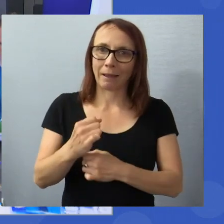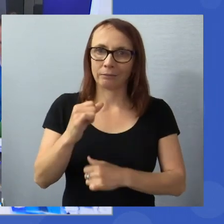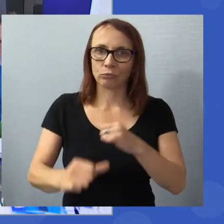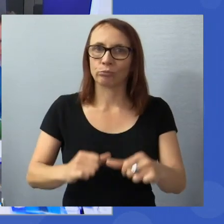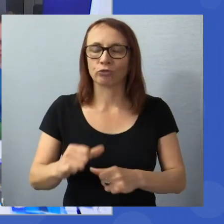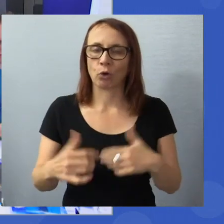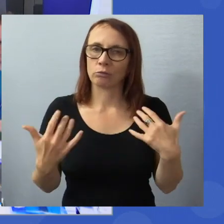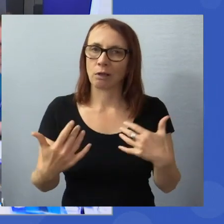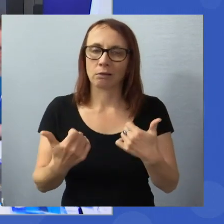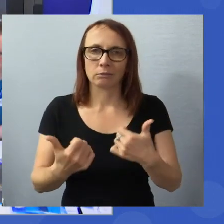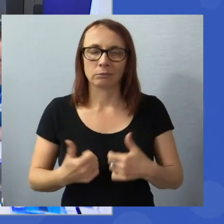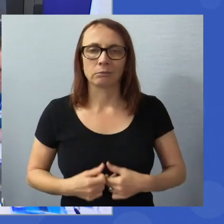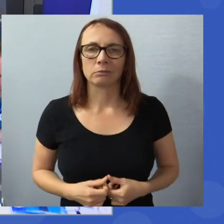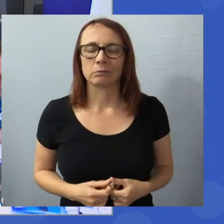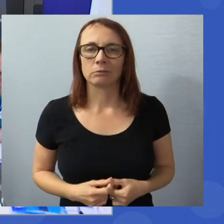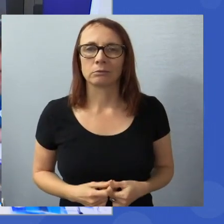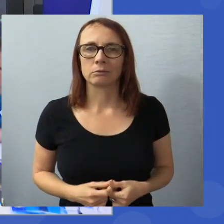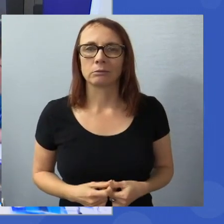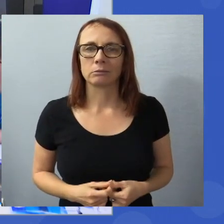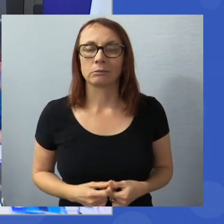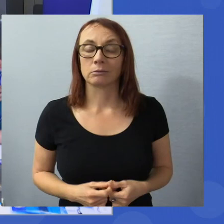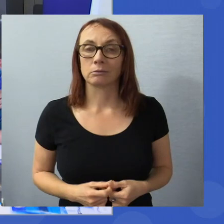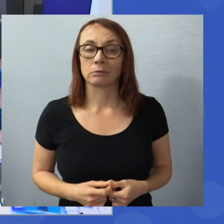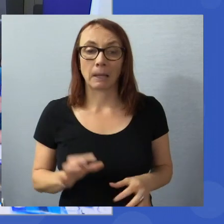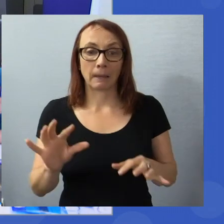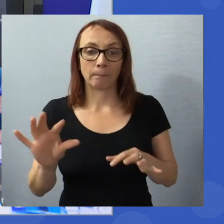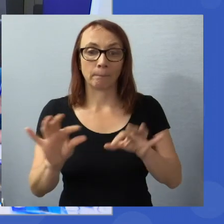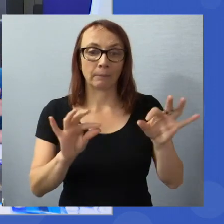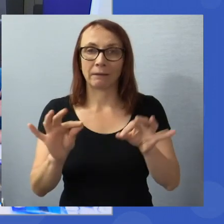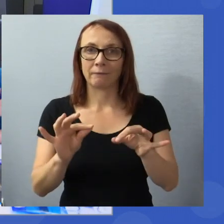be involved what we have done is selected out of a hat or out of two